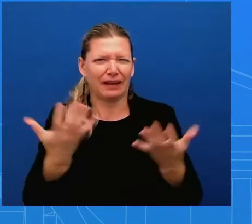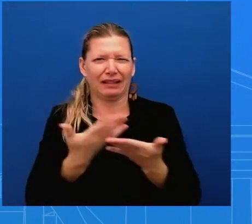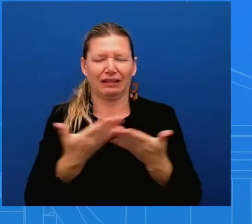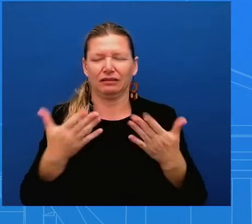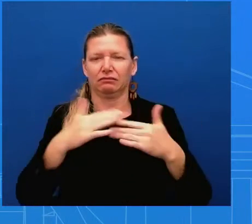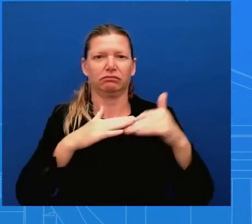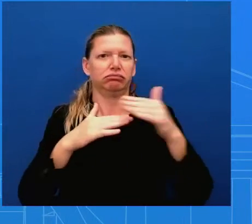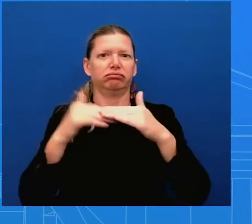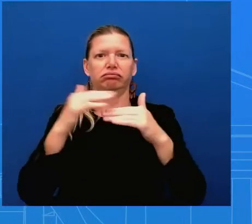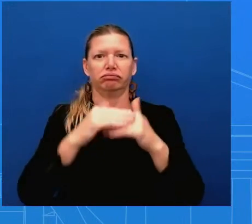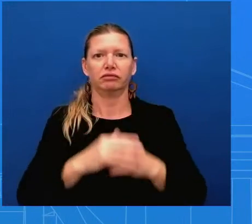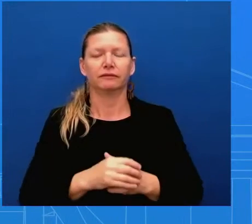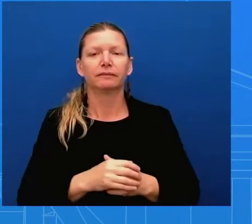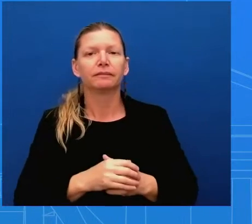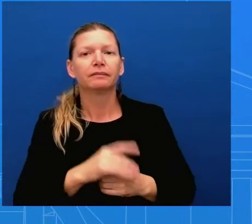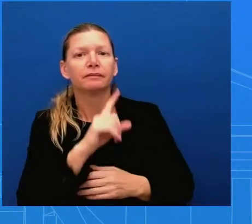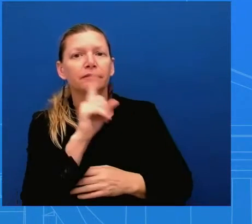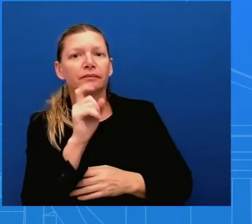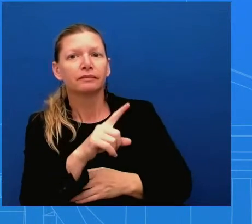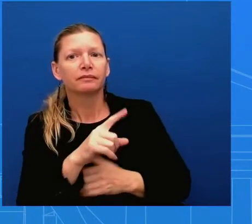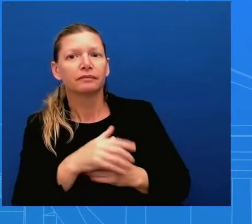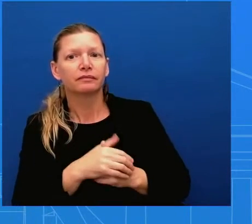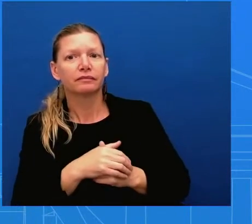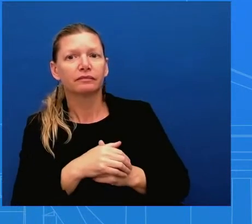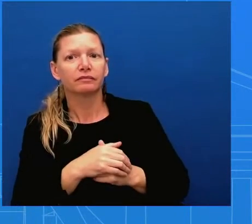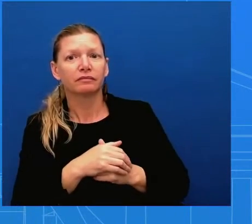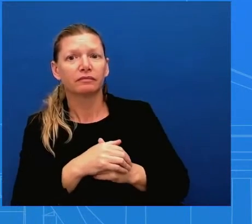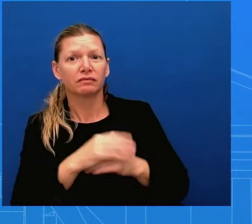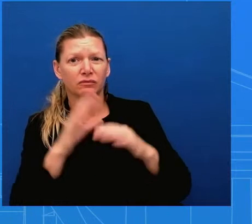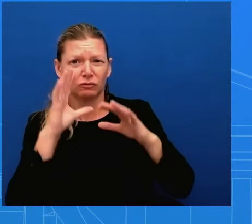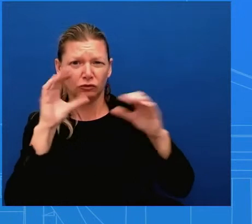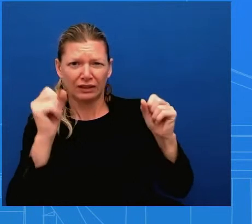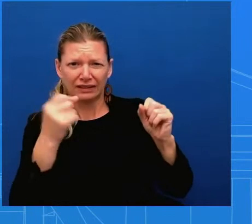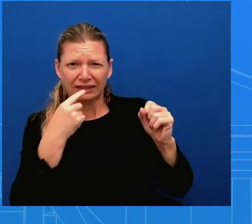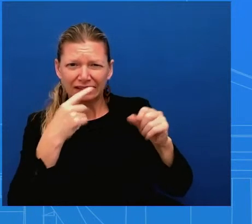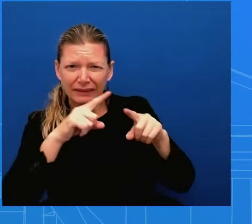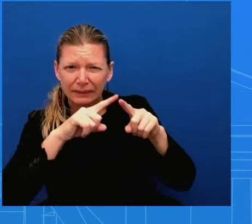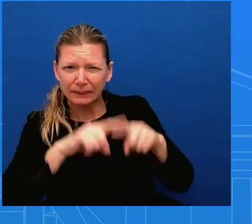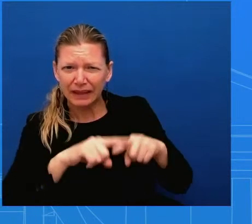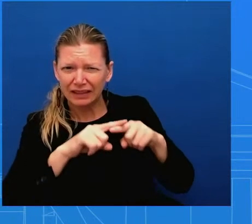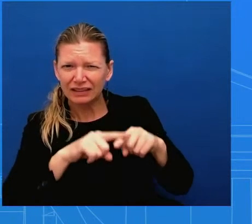Mr. Sullivan: Well, in the end, when you're talking about a phased agreement